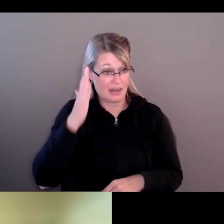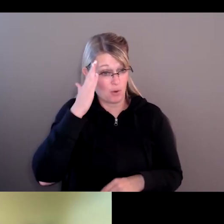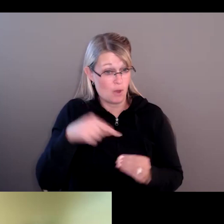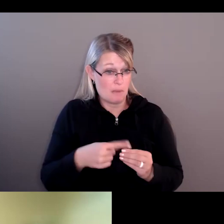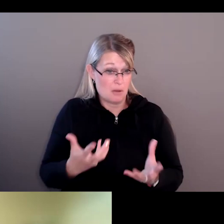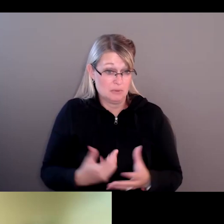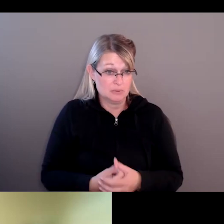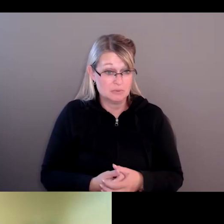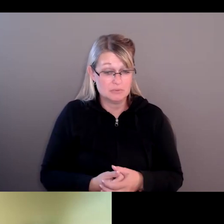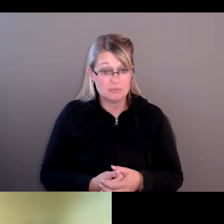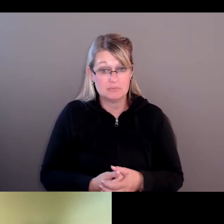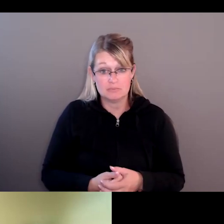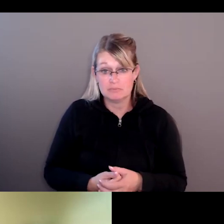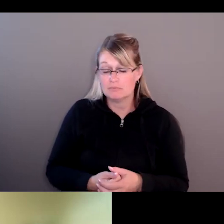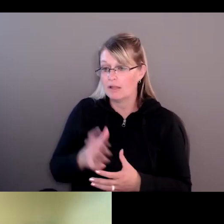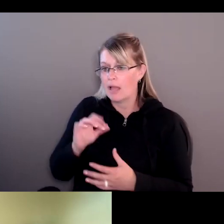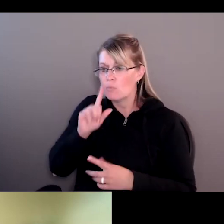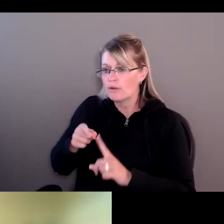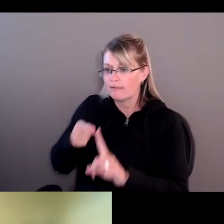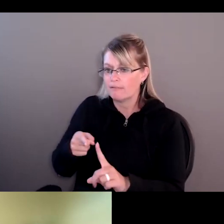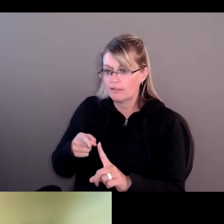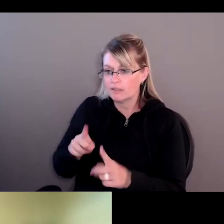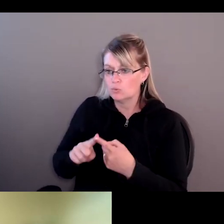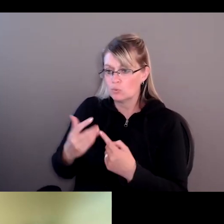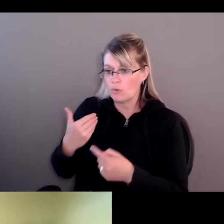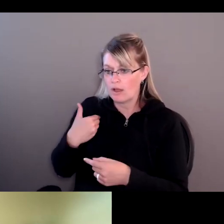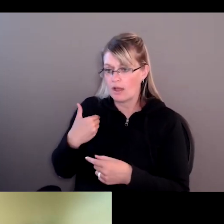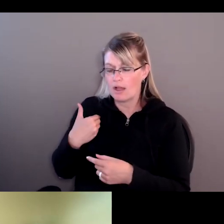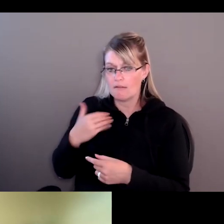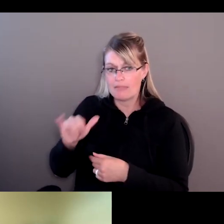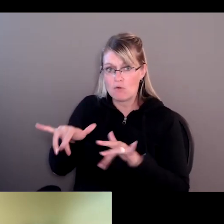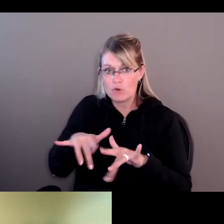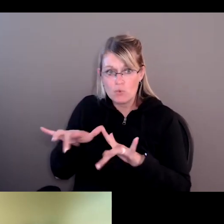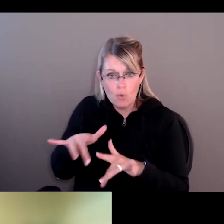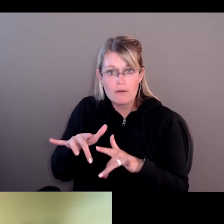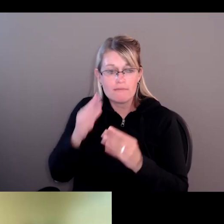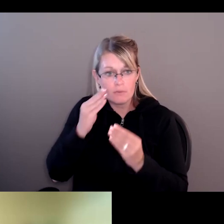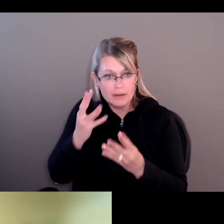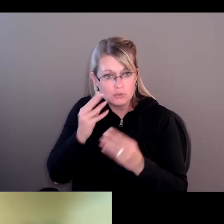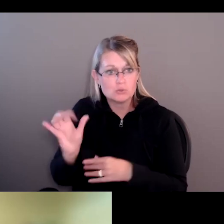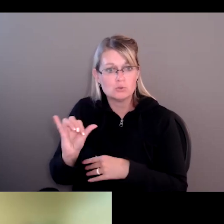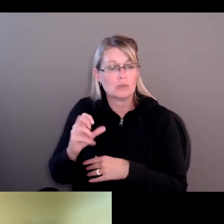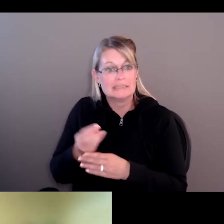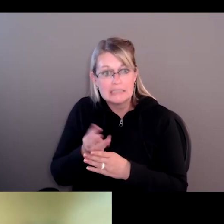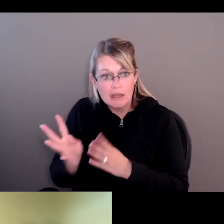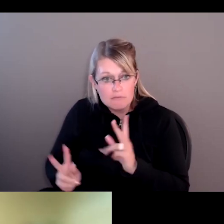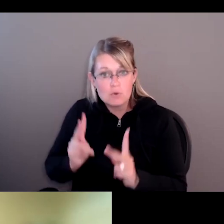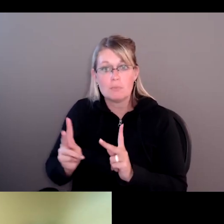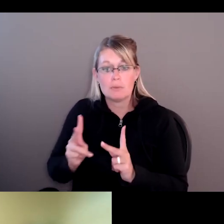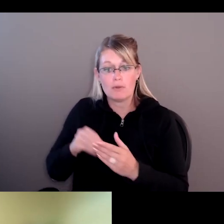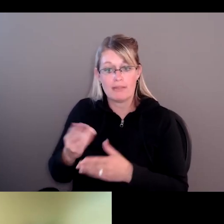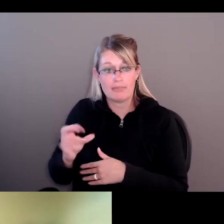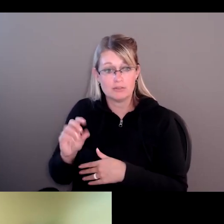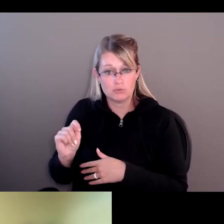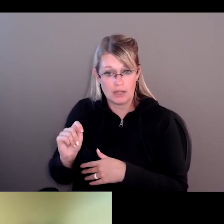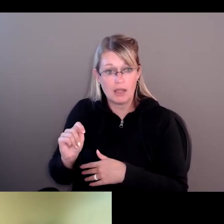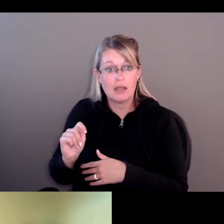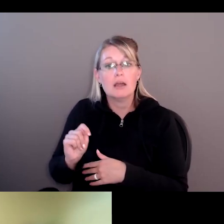Rob: Particularly to have that recorded insight and several people in the chat mentioned how